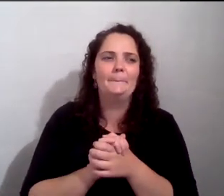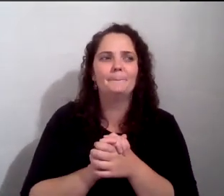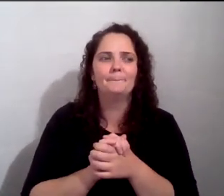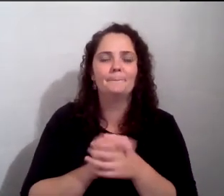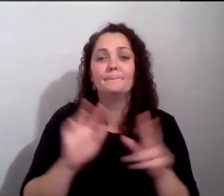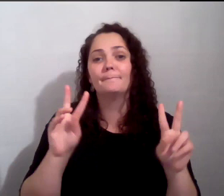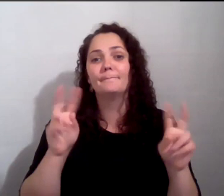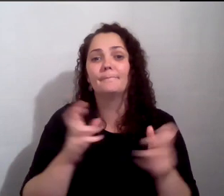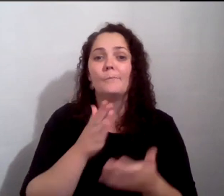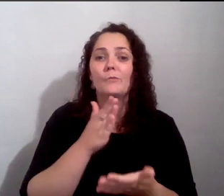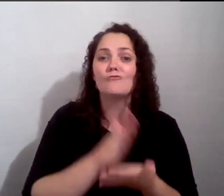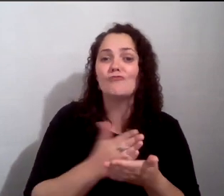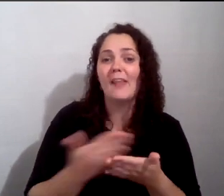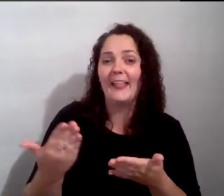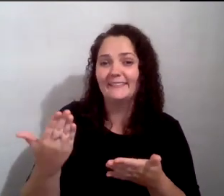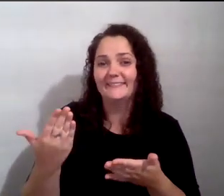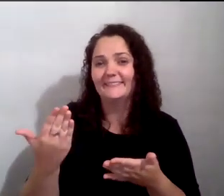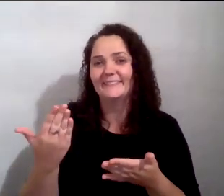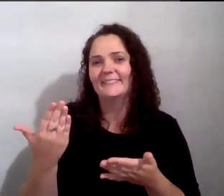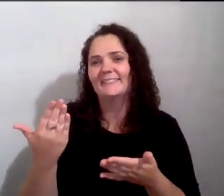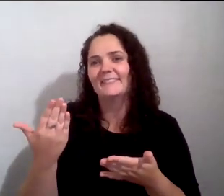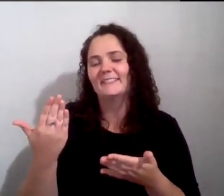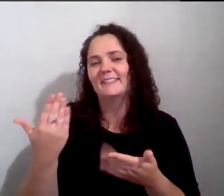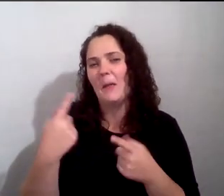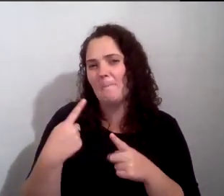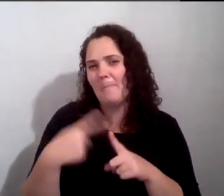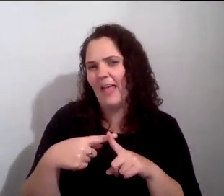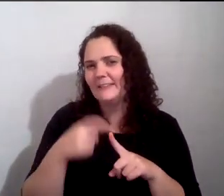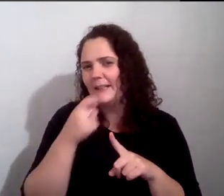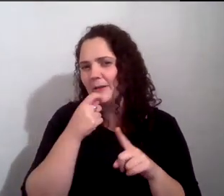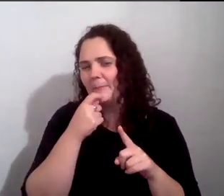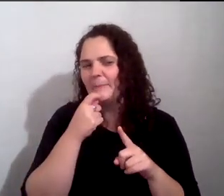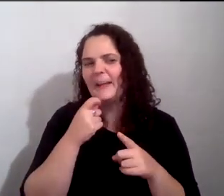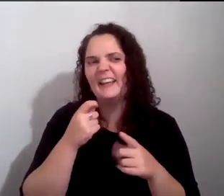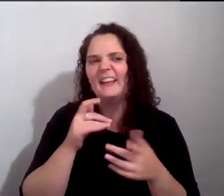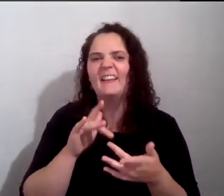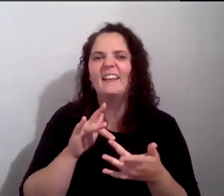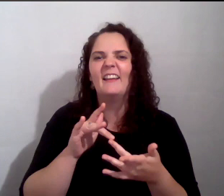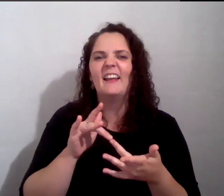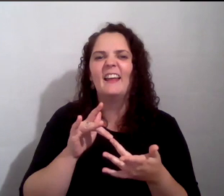yeah double thing of reality versus playing around with that with in a